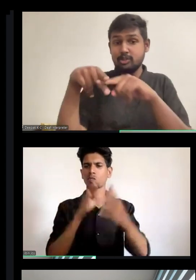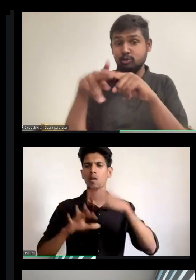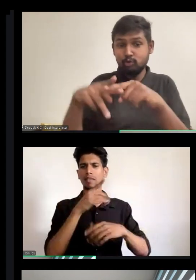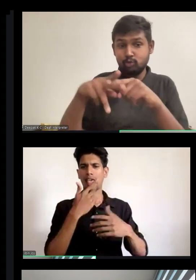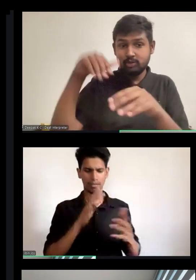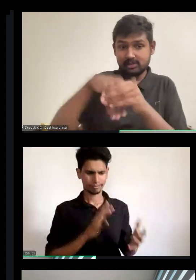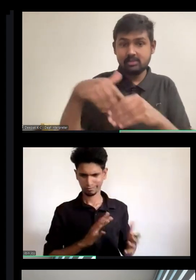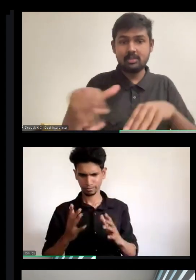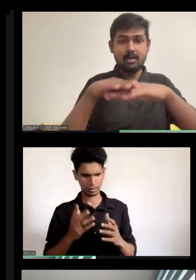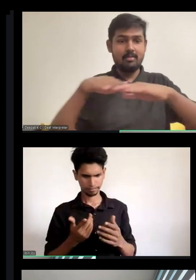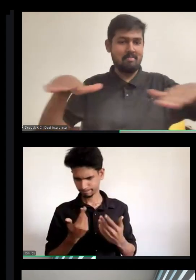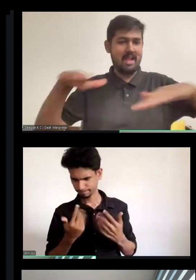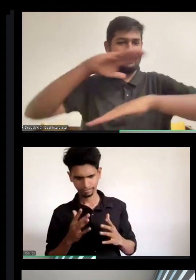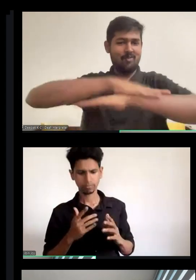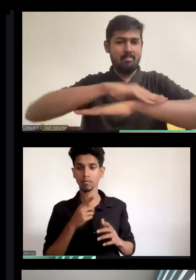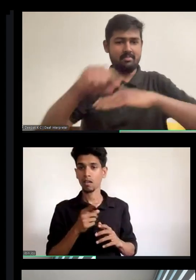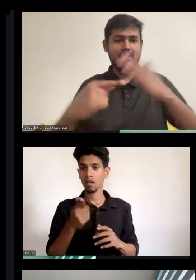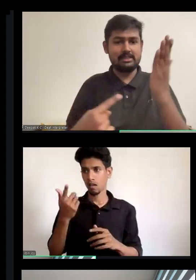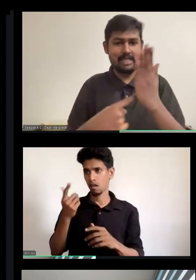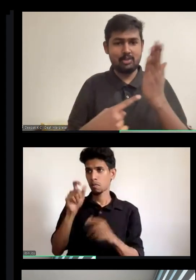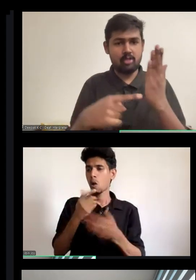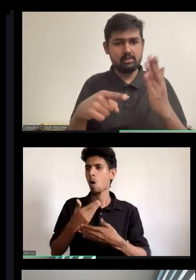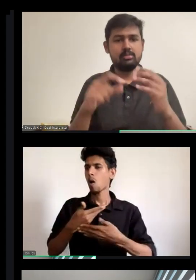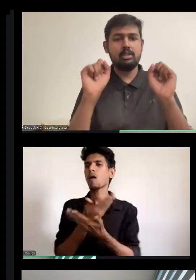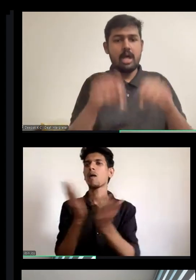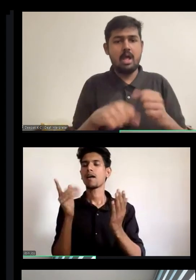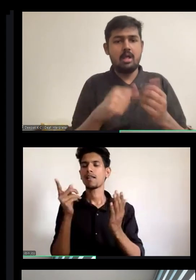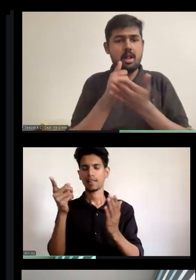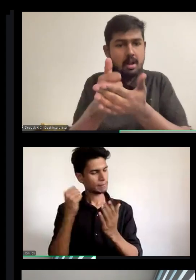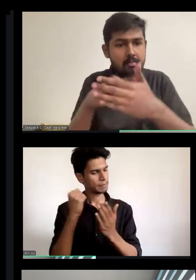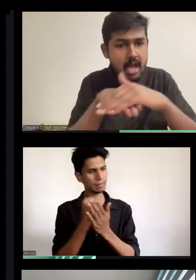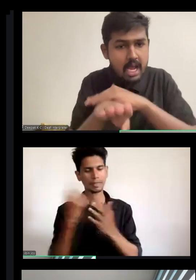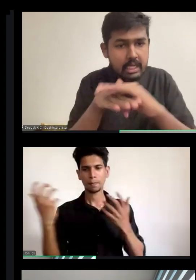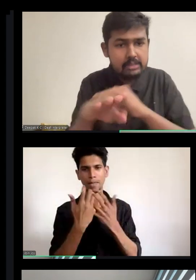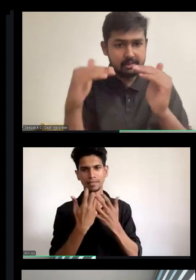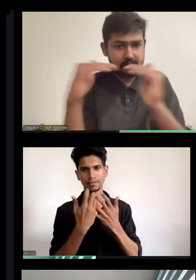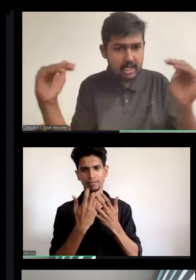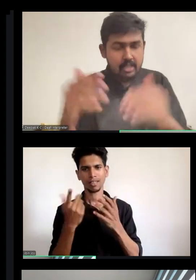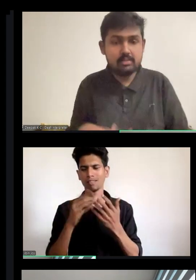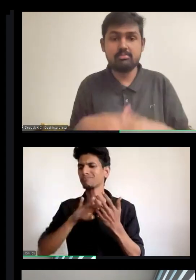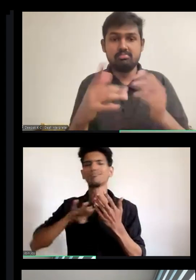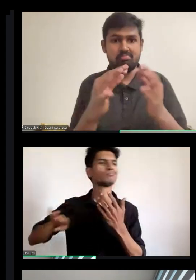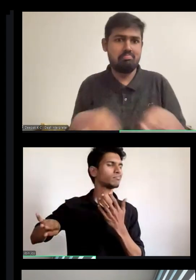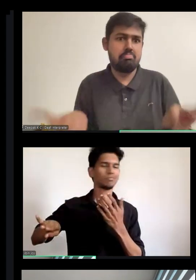are usable by all. And they exclude no one. The fifth pillar is collaborative community.